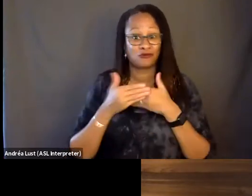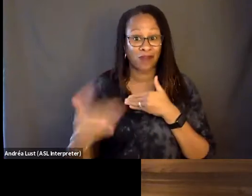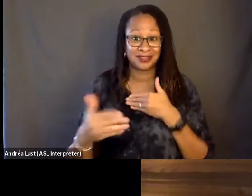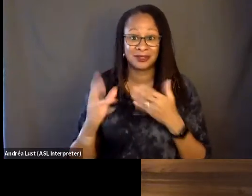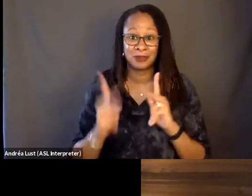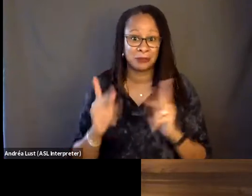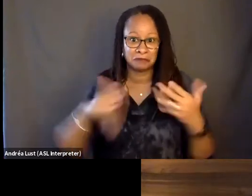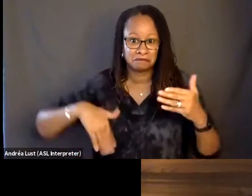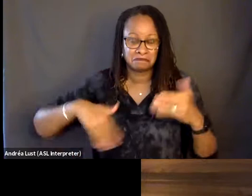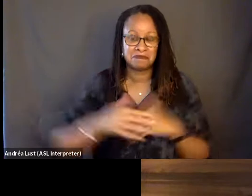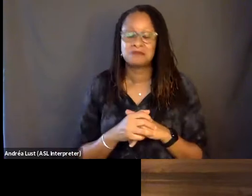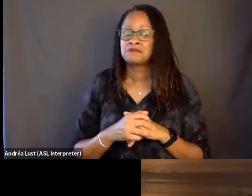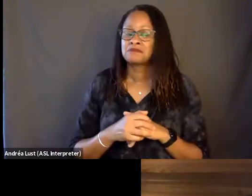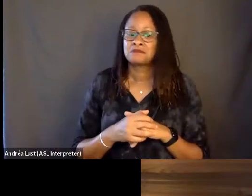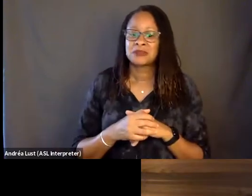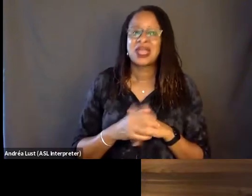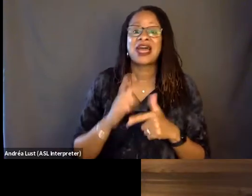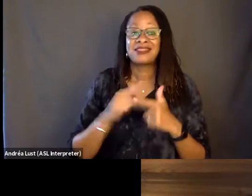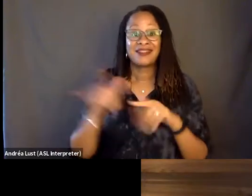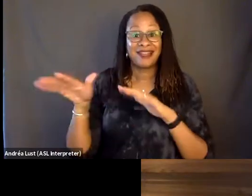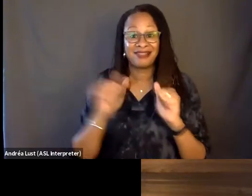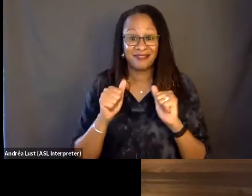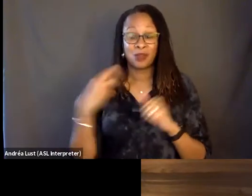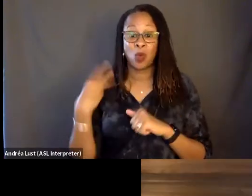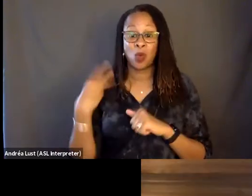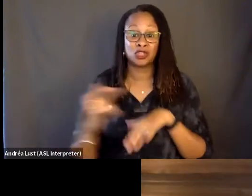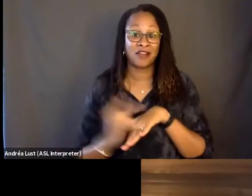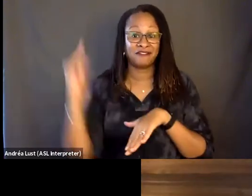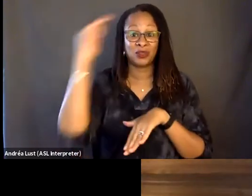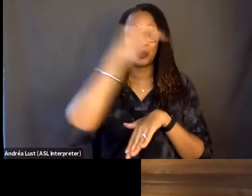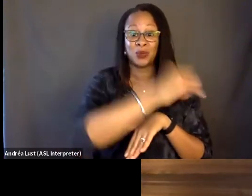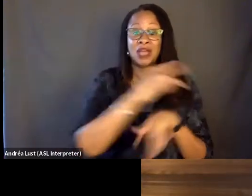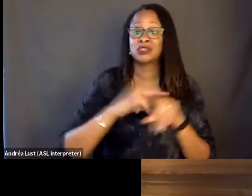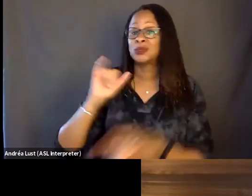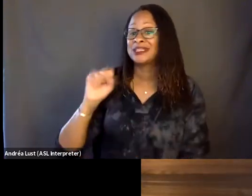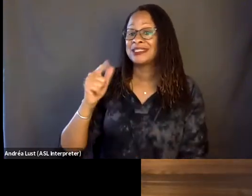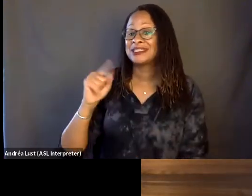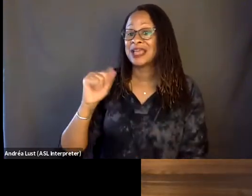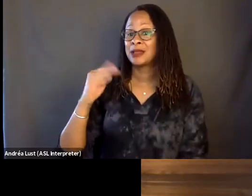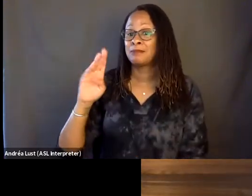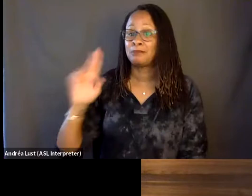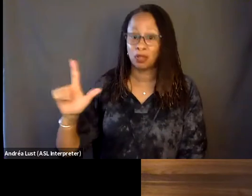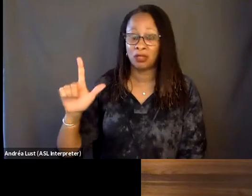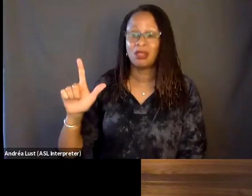And I then flew to Istanbul. I was able to arrange a meeting with Hatice in early November,